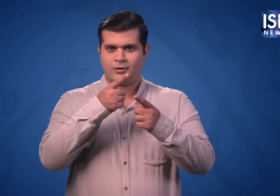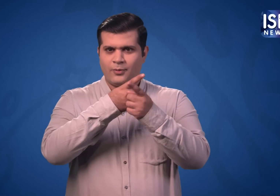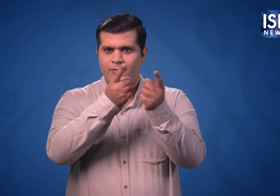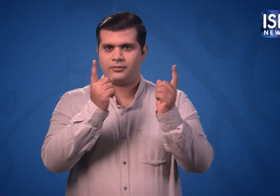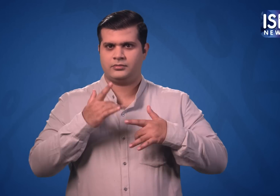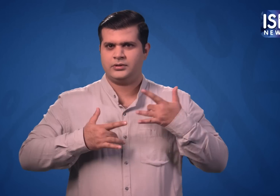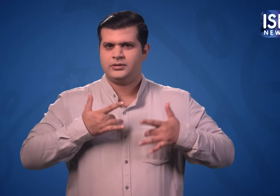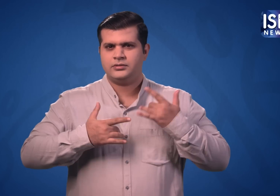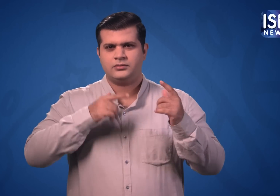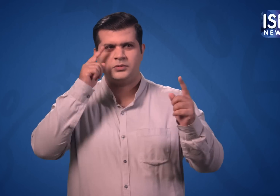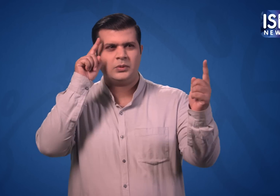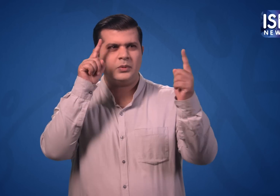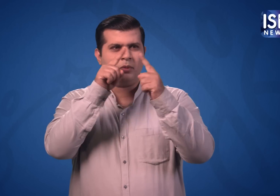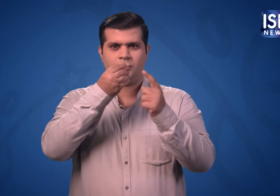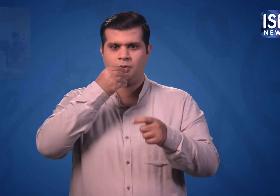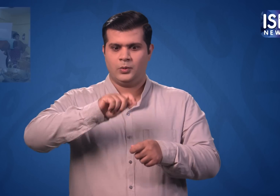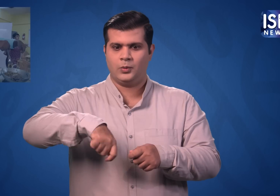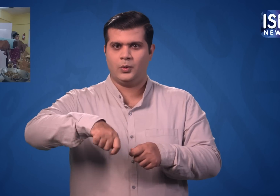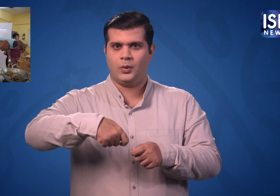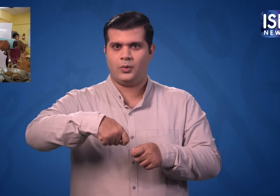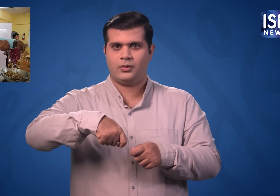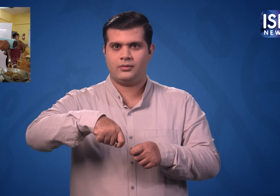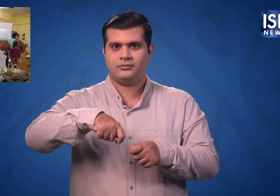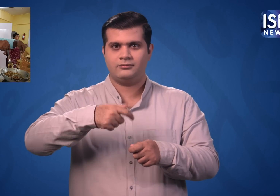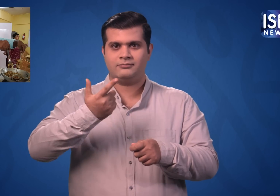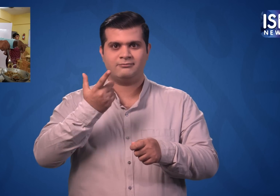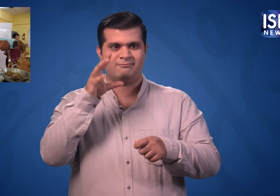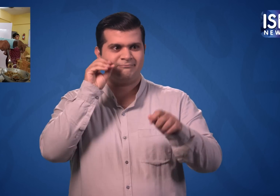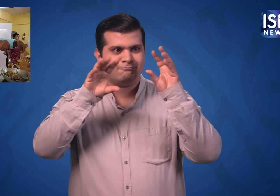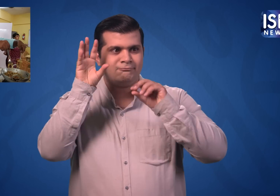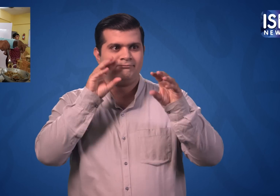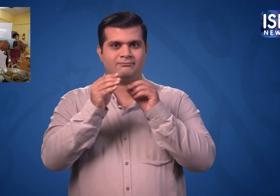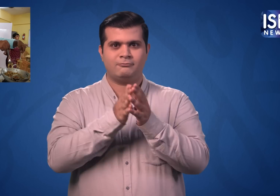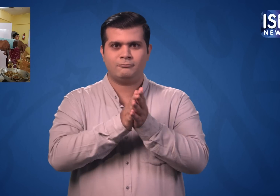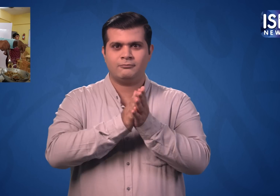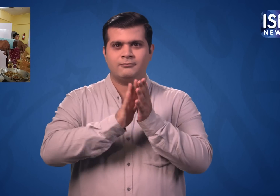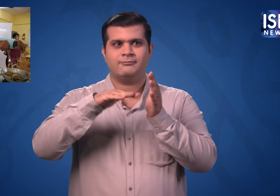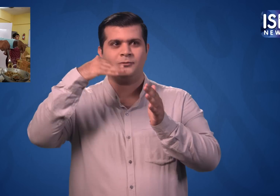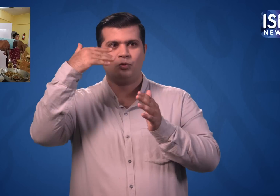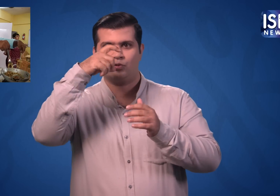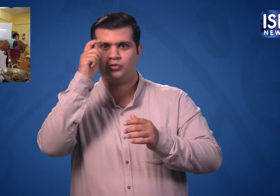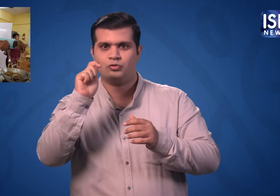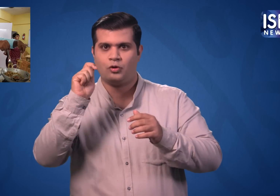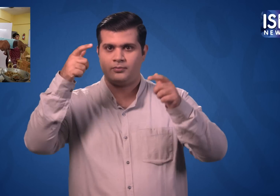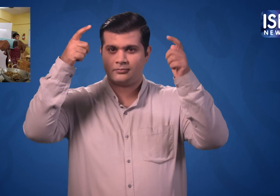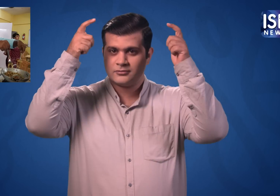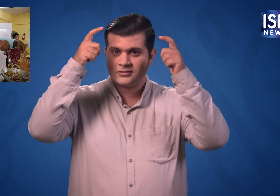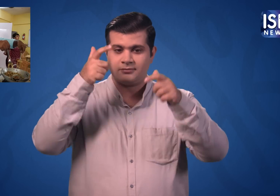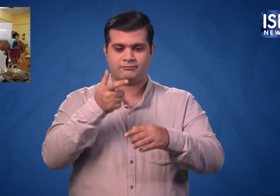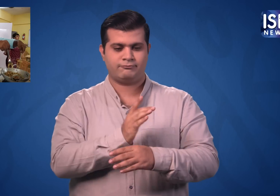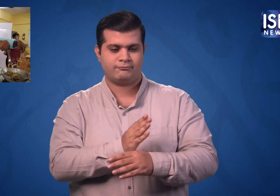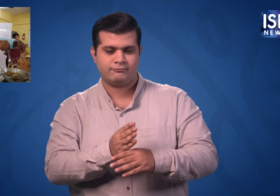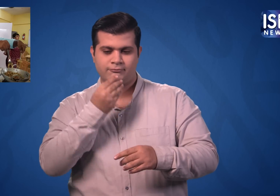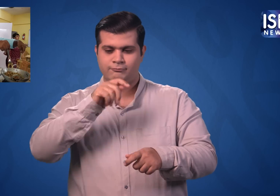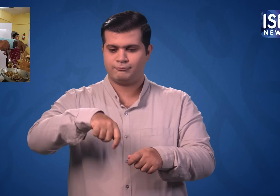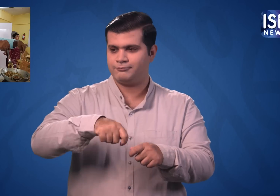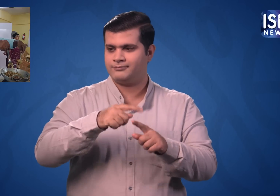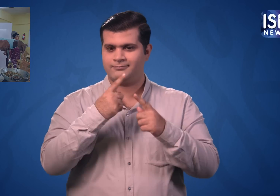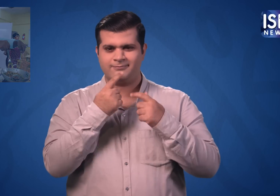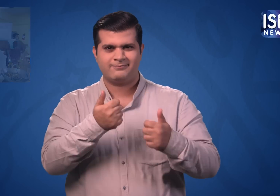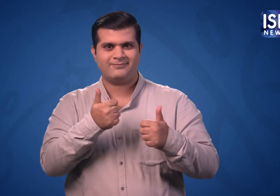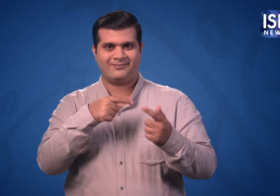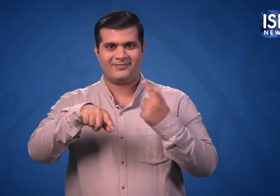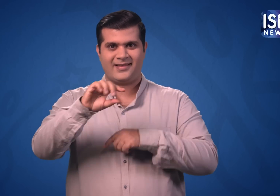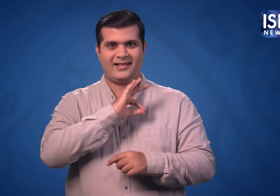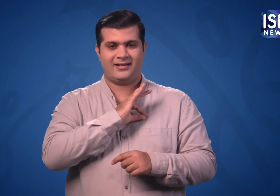Do you wish to learn how to cook and become a worldclass chef?